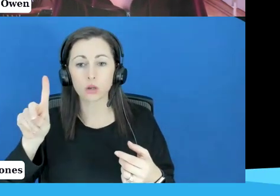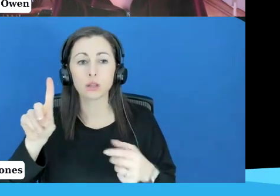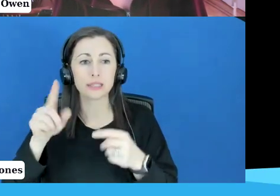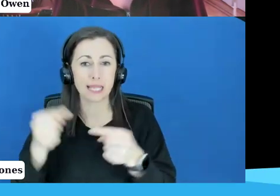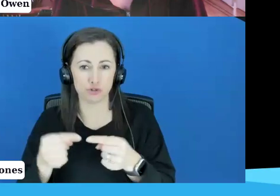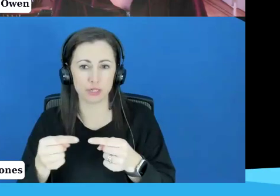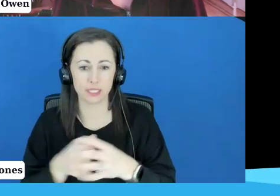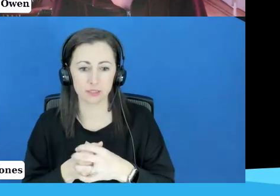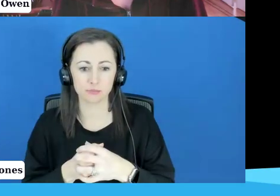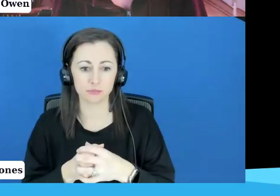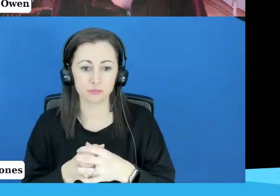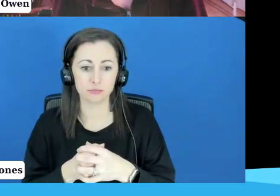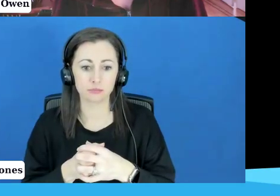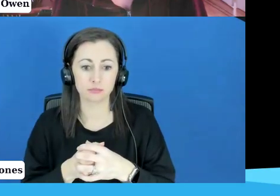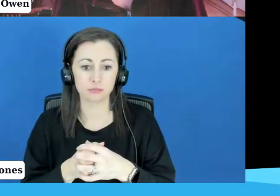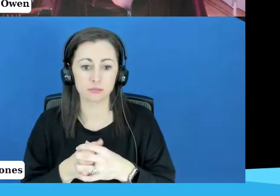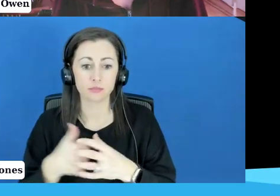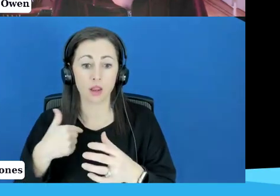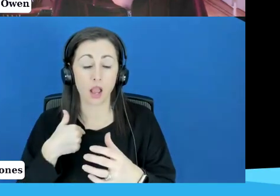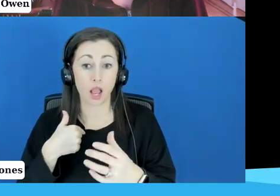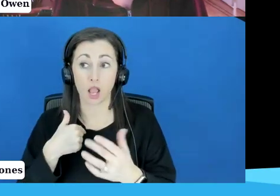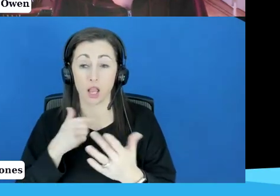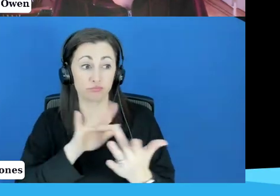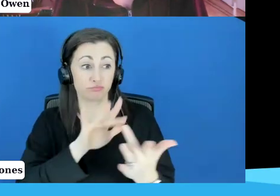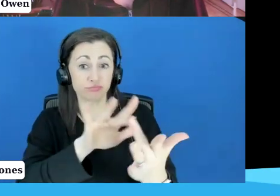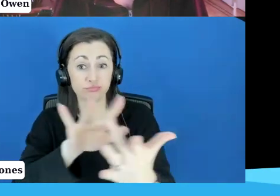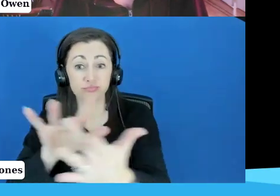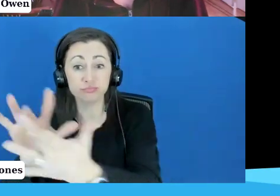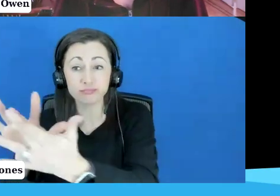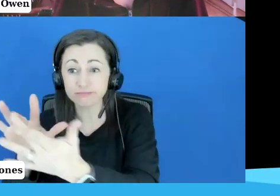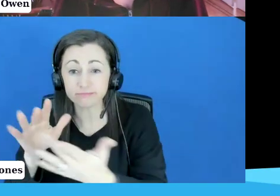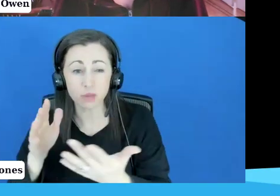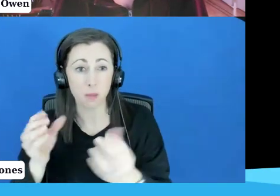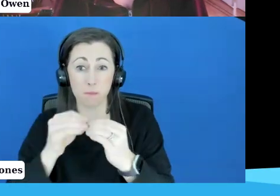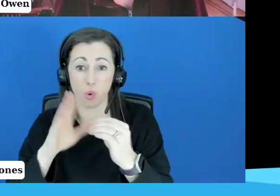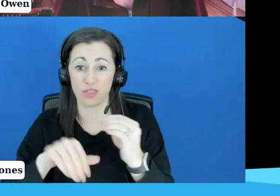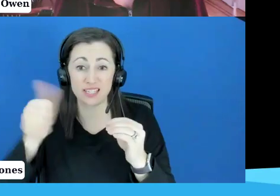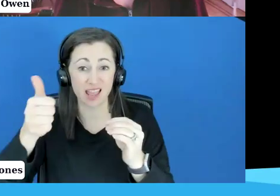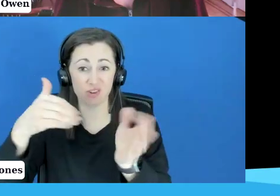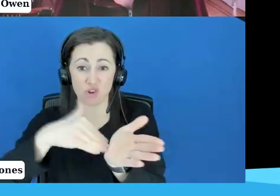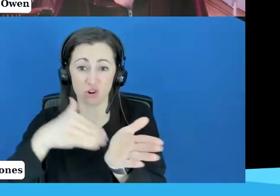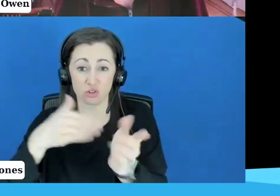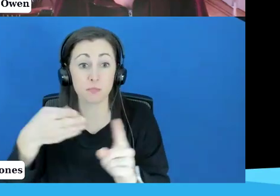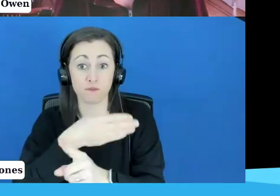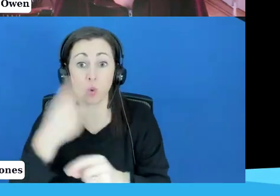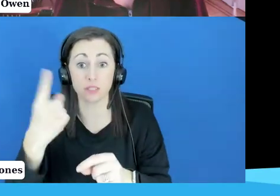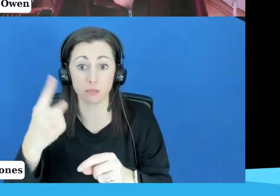I probably reached out to over ten doctors before I found a doctor that was okay with seeing me.